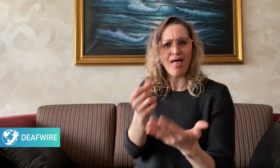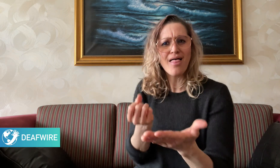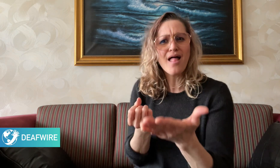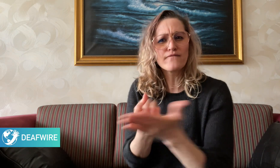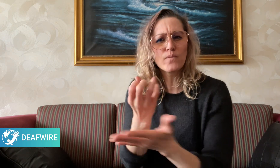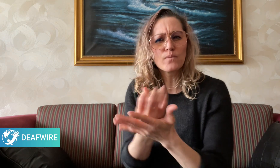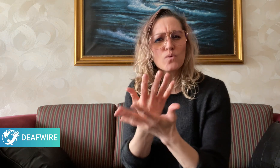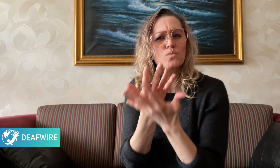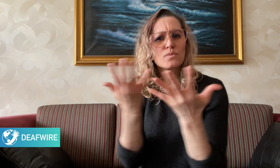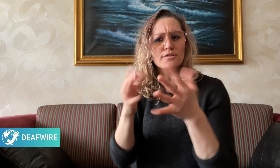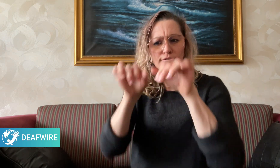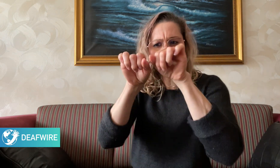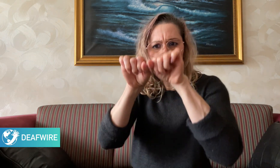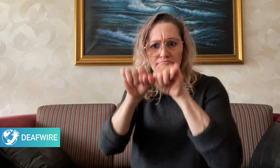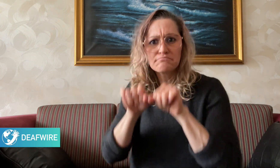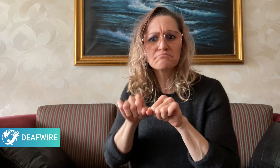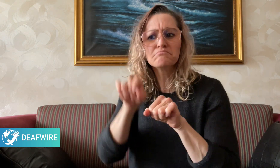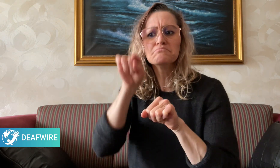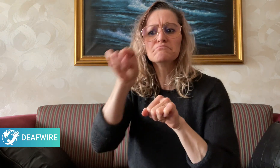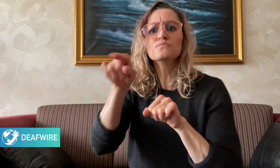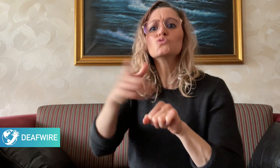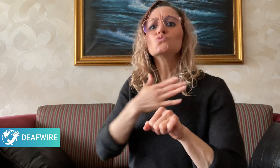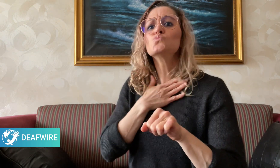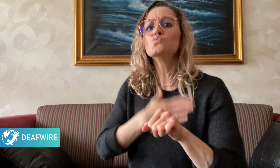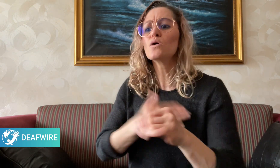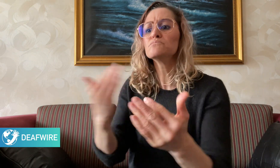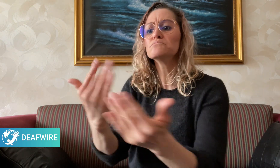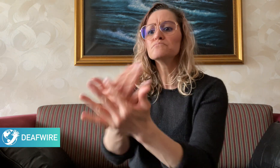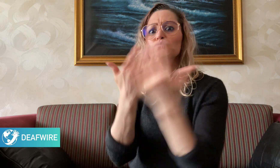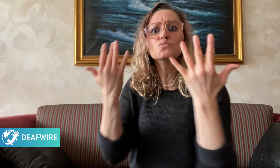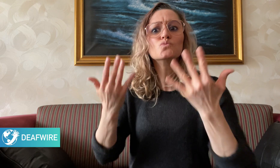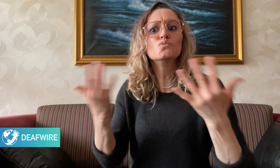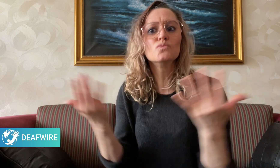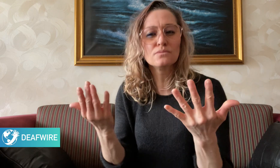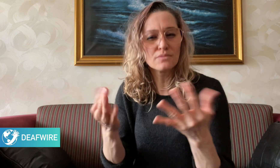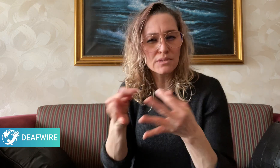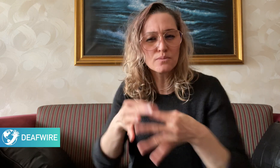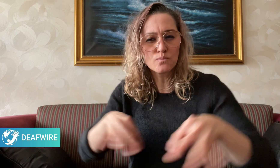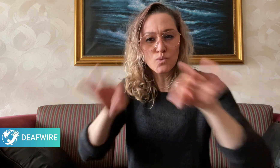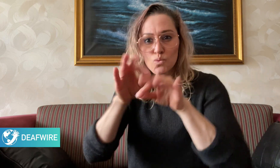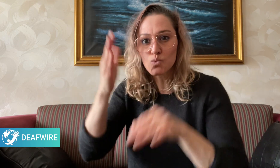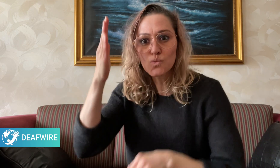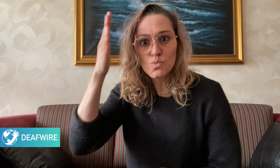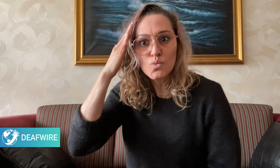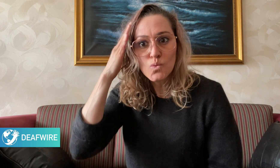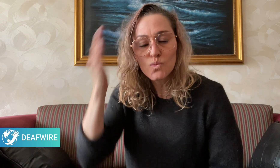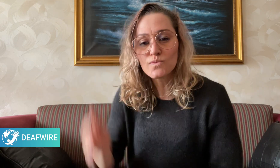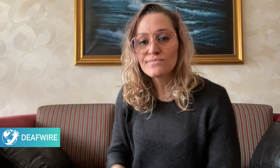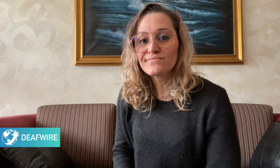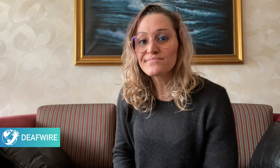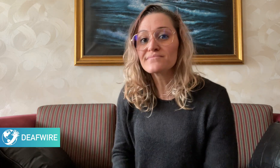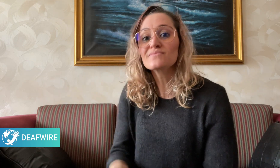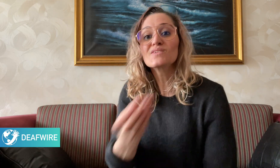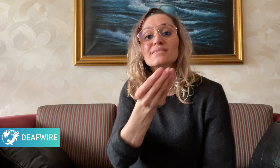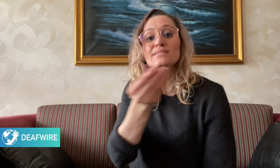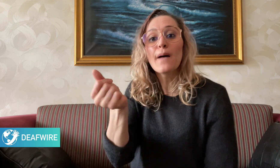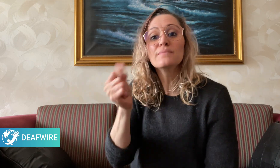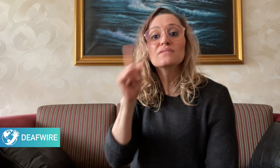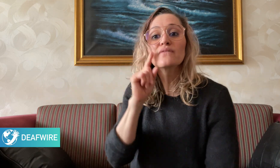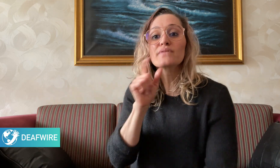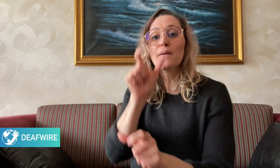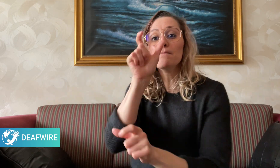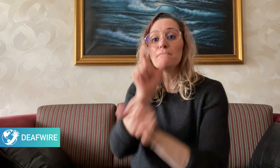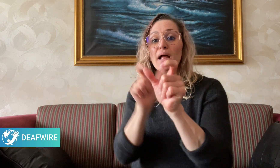and what their intentions are. Some Deaf people post